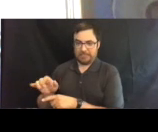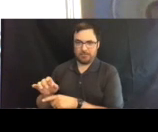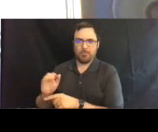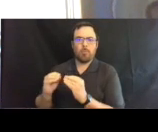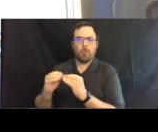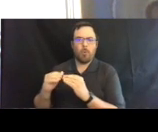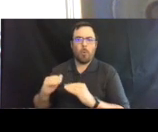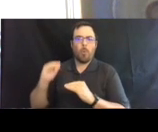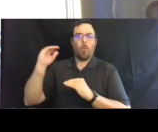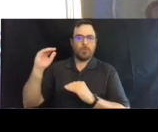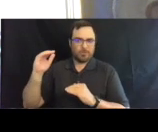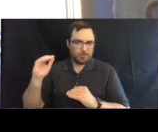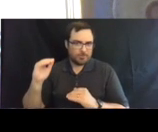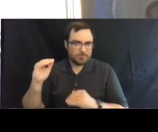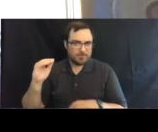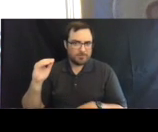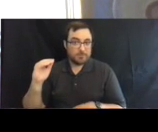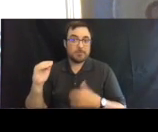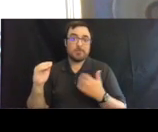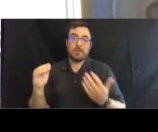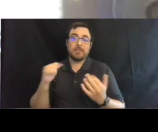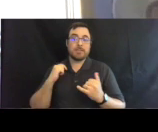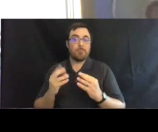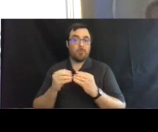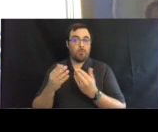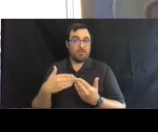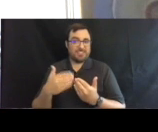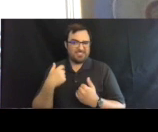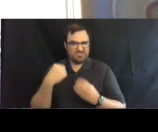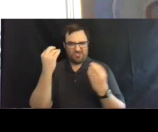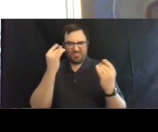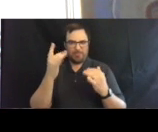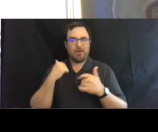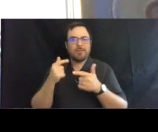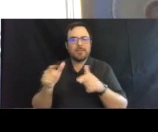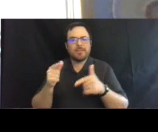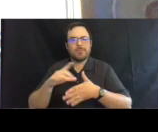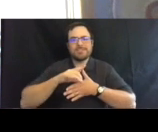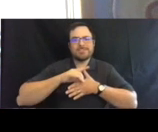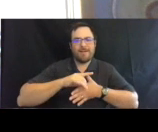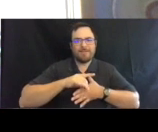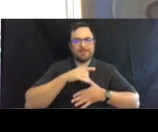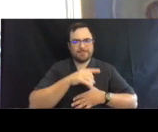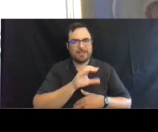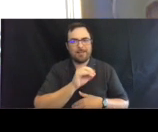that for some of our older kids, it's a lot easier to think about the language context that we're using for them. We might be using